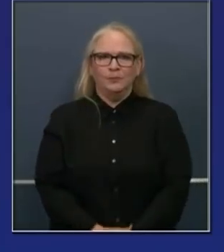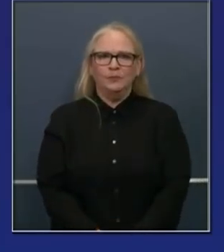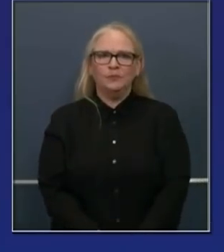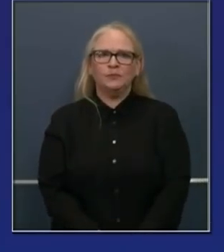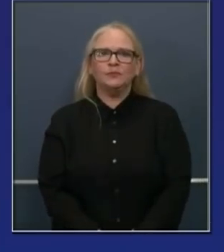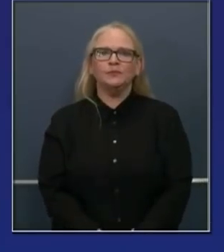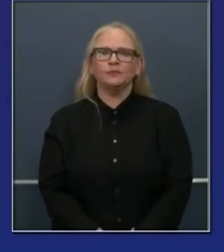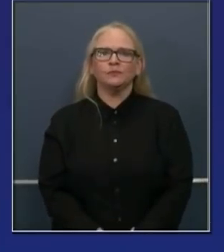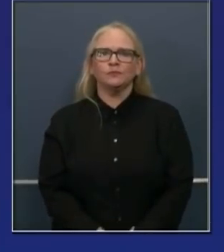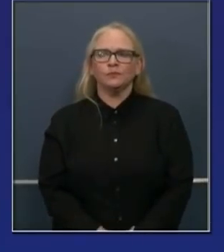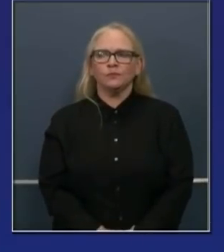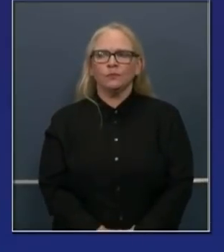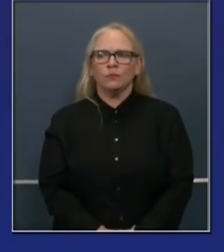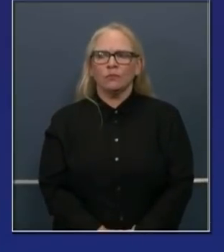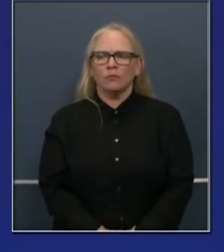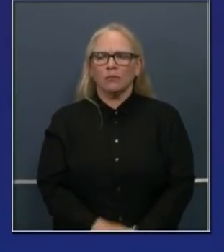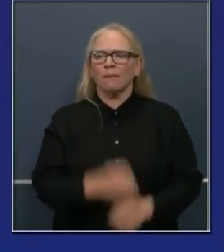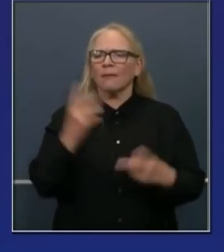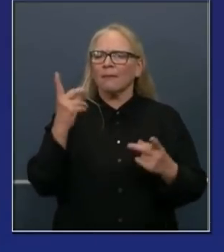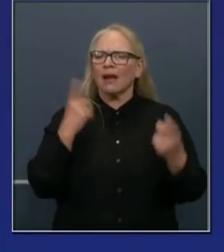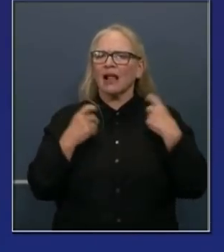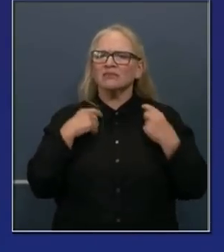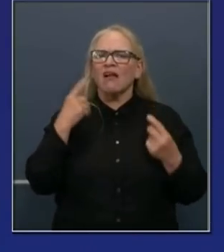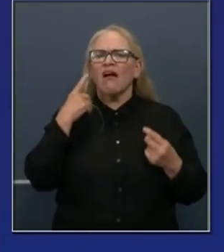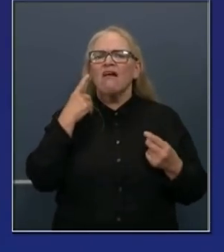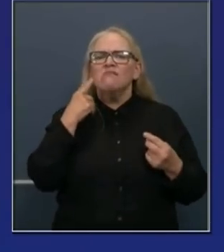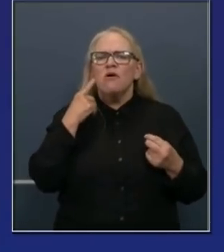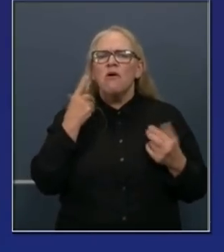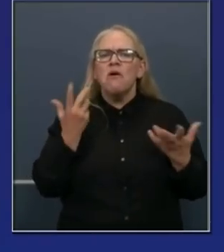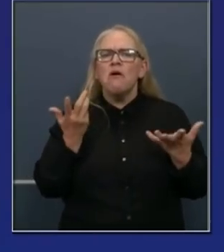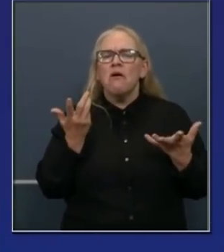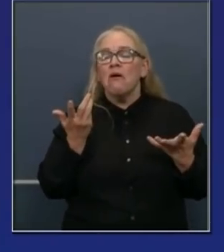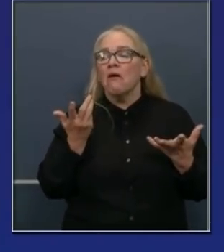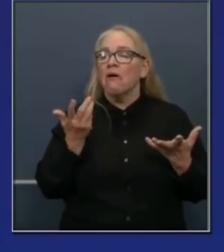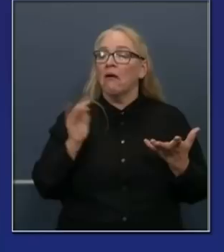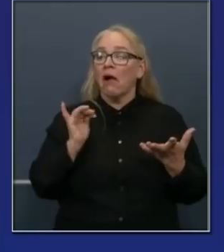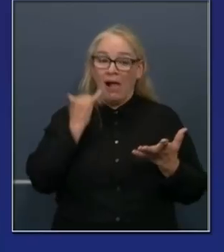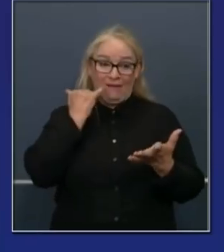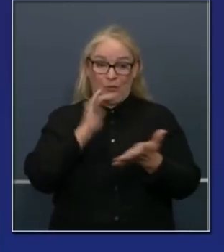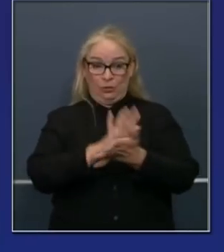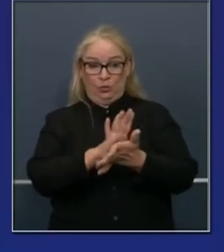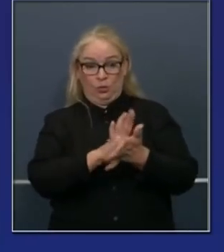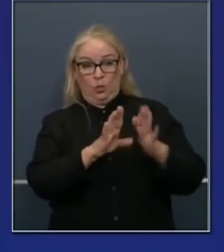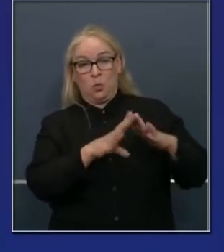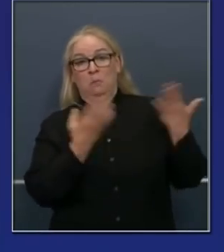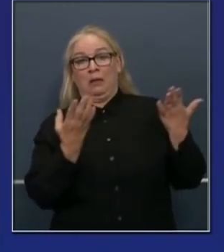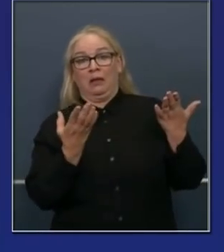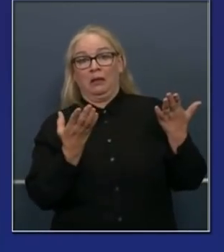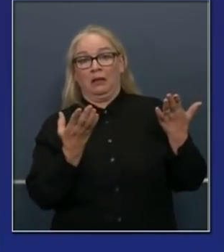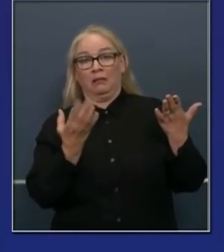RESOURCES IN HALF TO ADVANCING THAT POINT OF VIEW. THE QUESTION ASKED OR RATHER